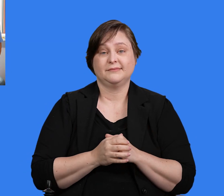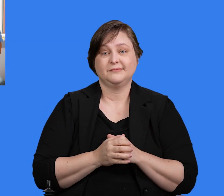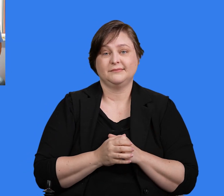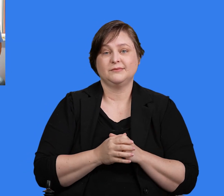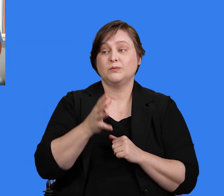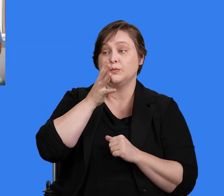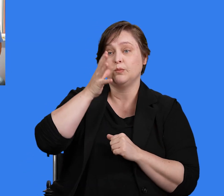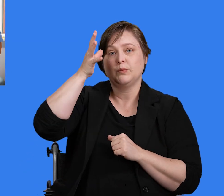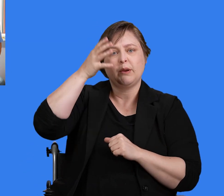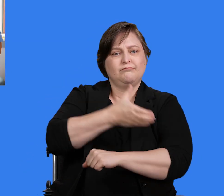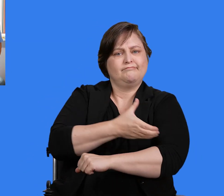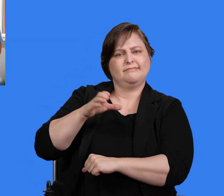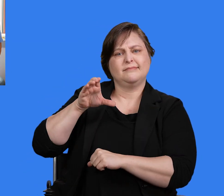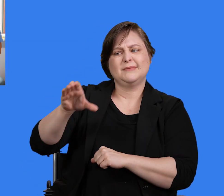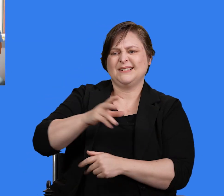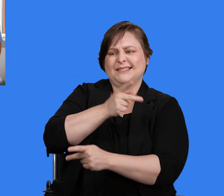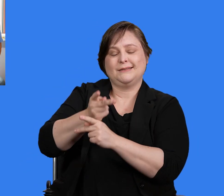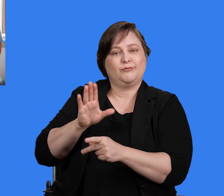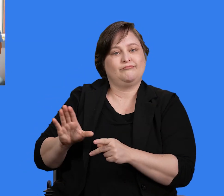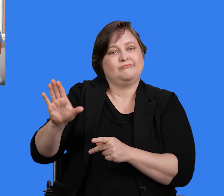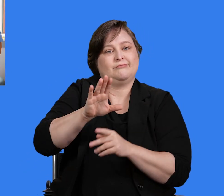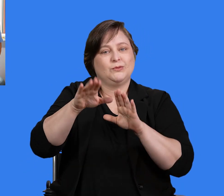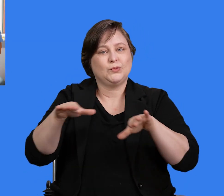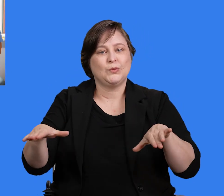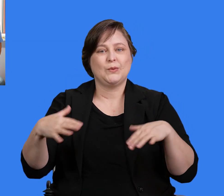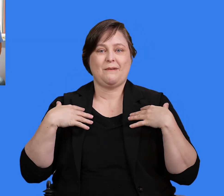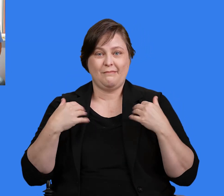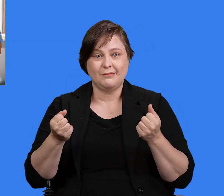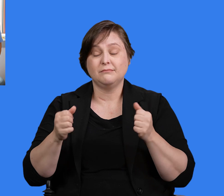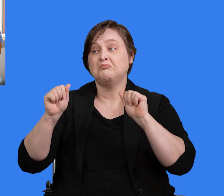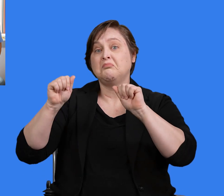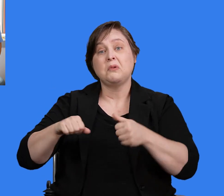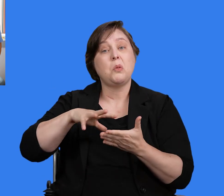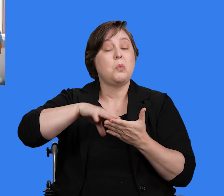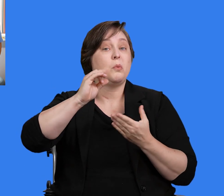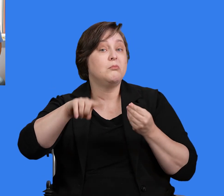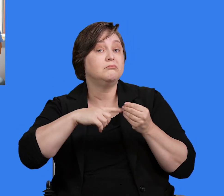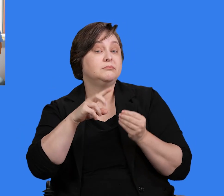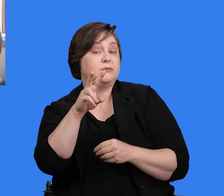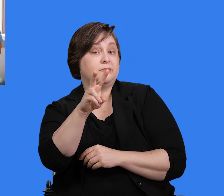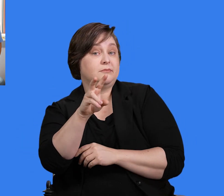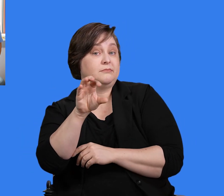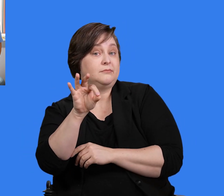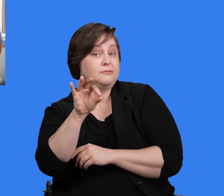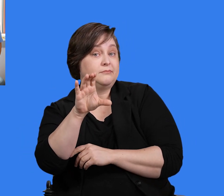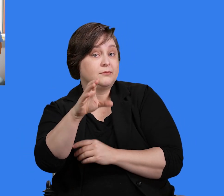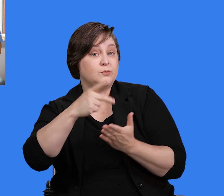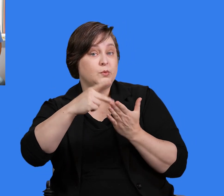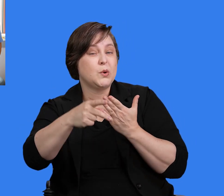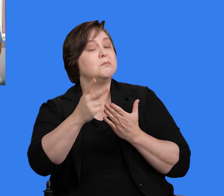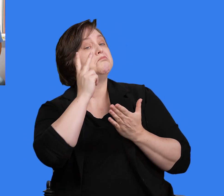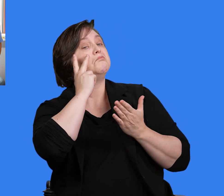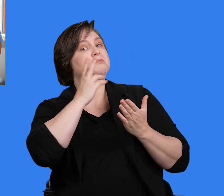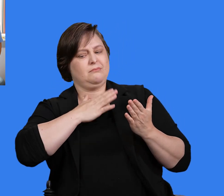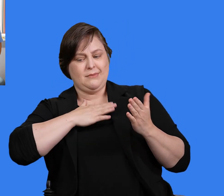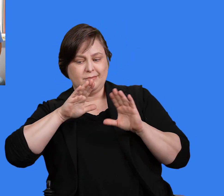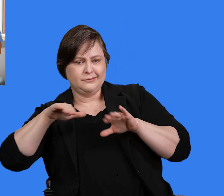Parents have the power to keep their children healthy. They can learn about the VFC program and check to see if their child is eligible.